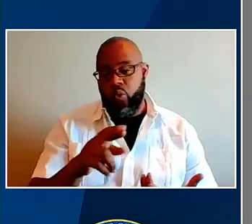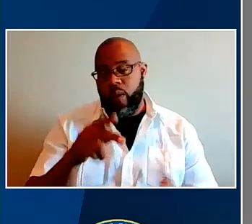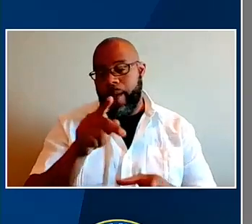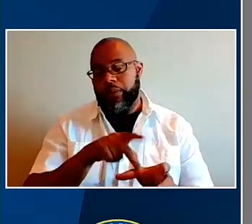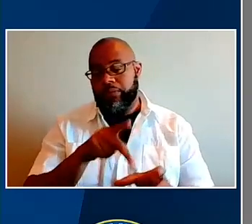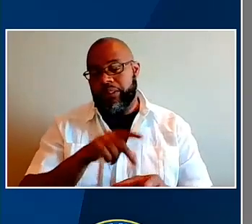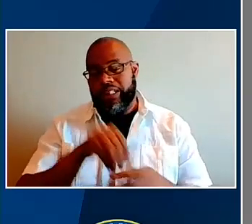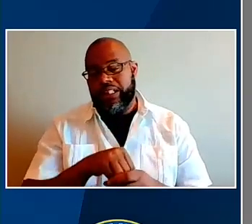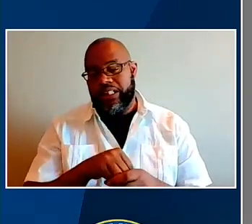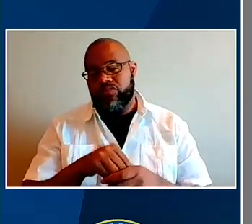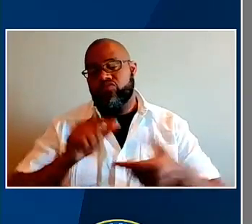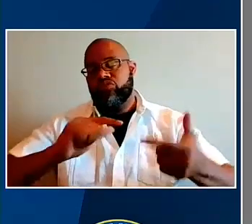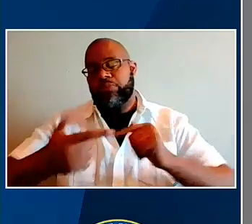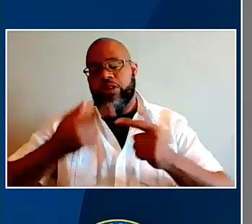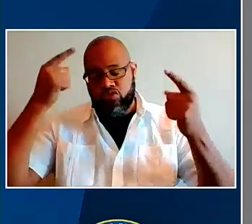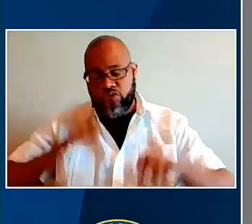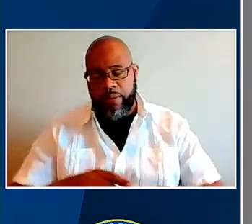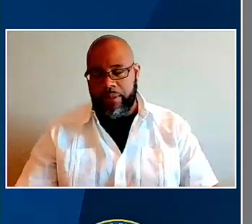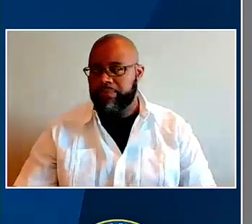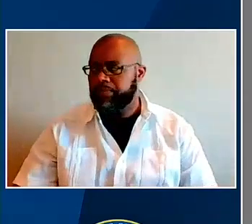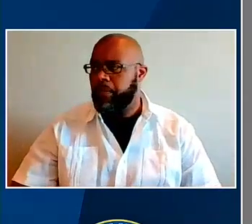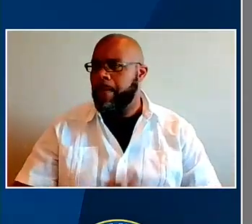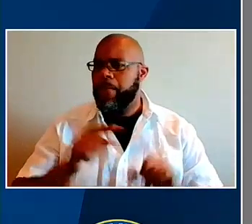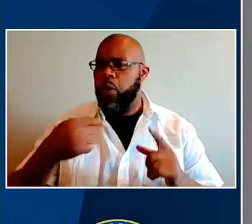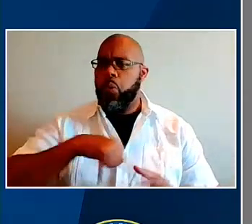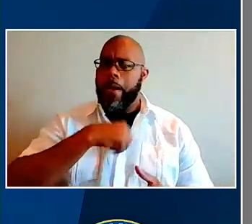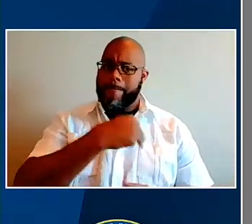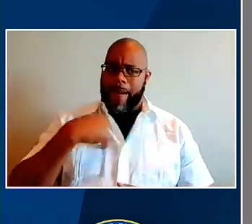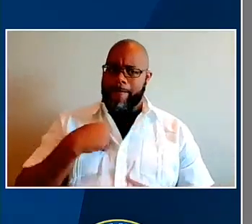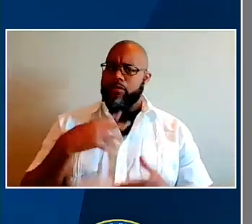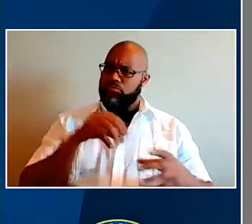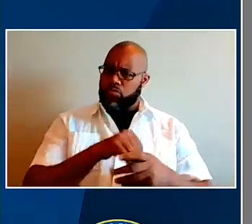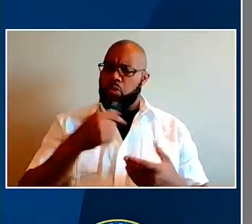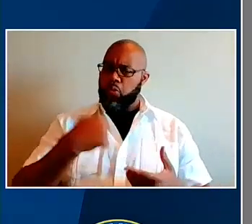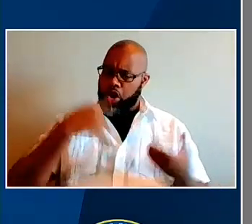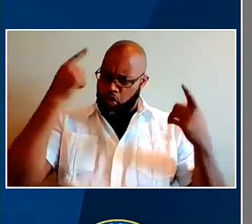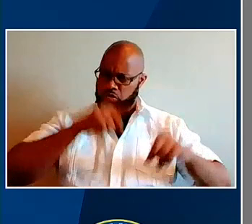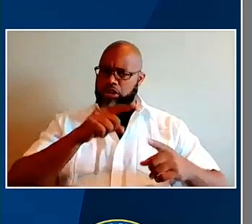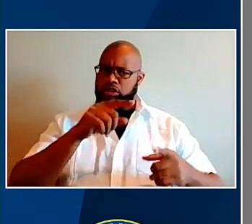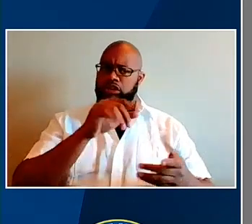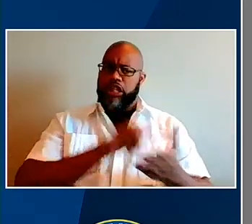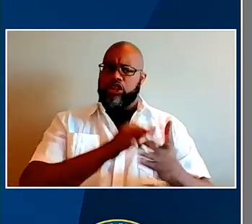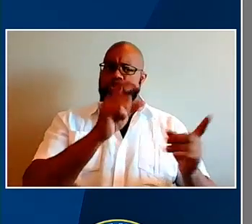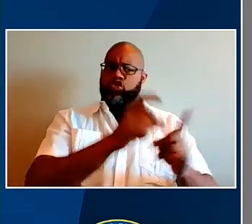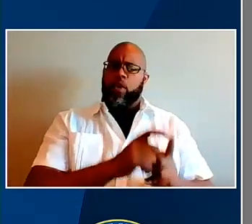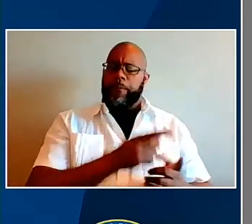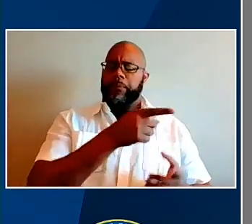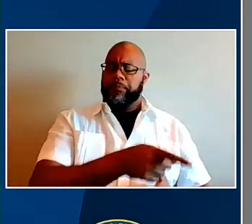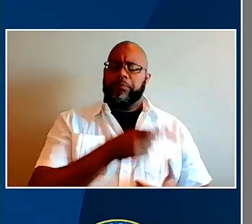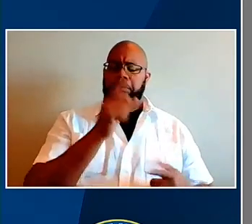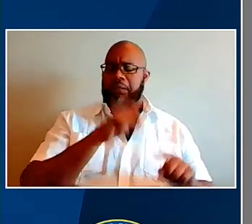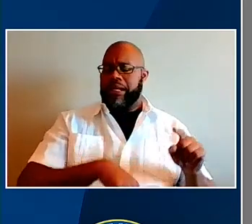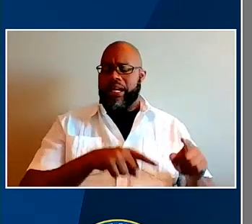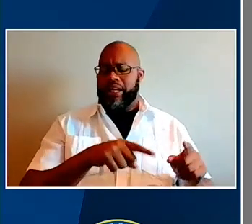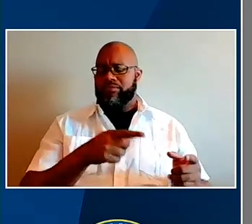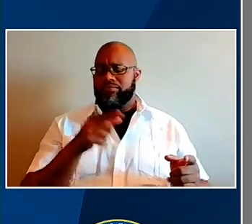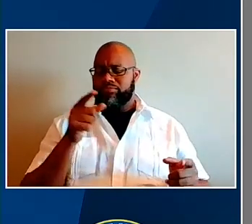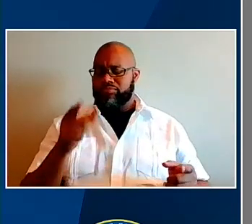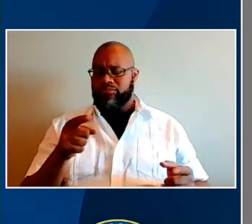reciprocity agreement that we're a member of, and we've agreed to the terms of. They can no longer approach it in that